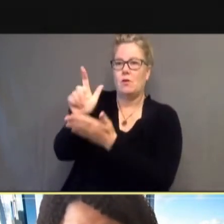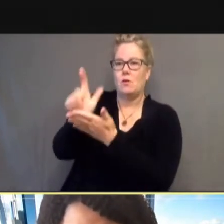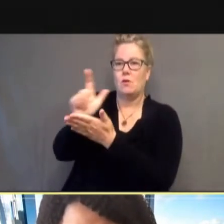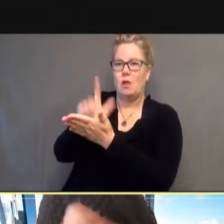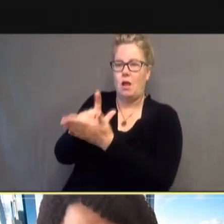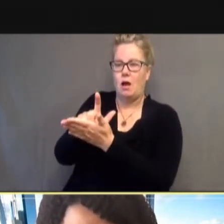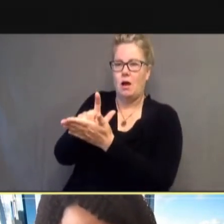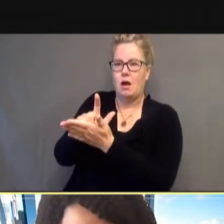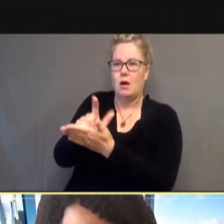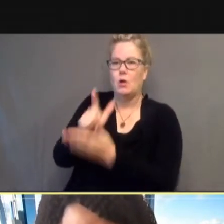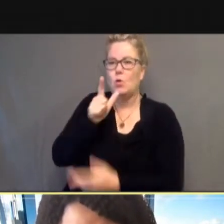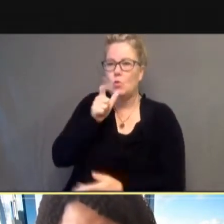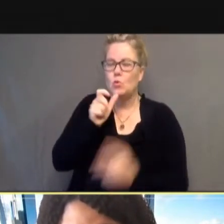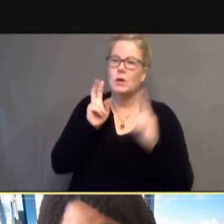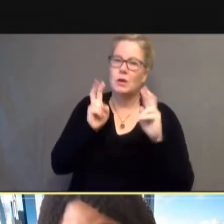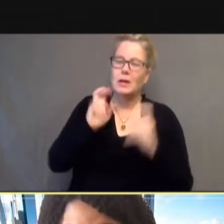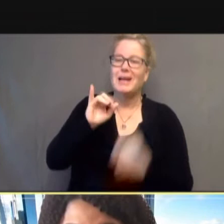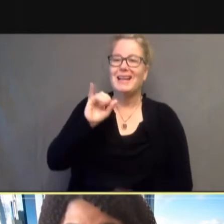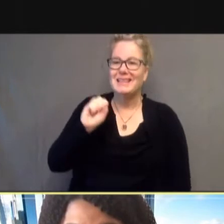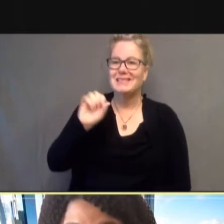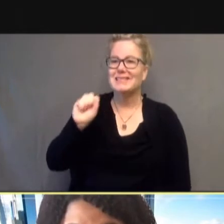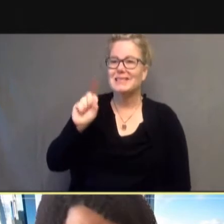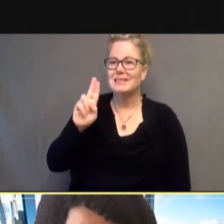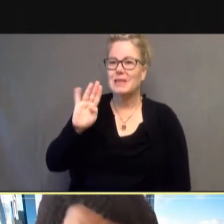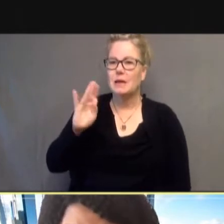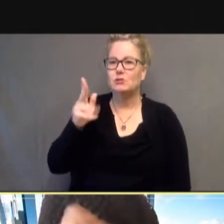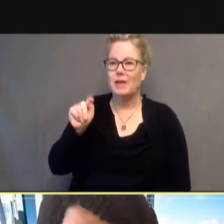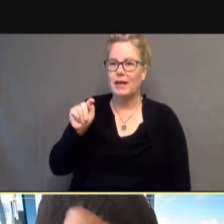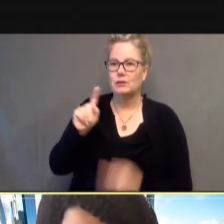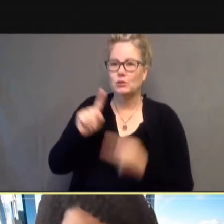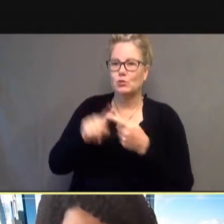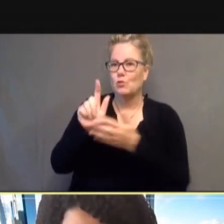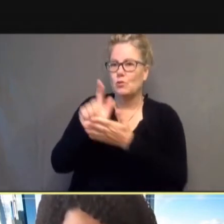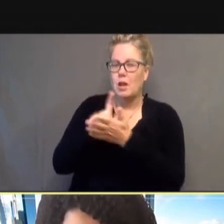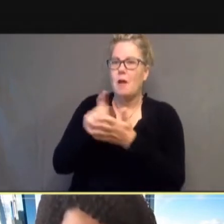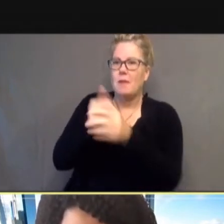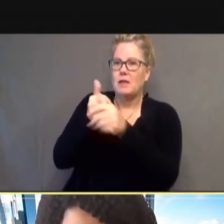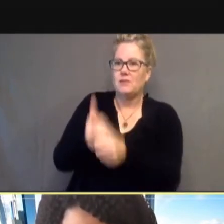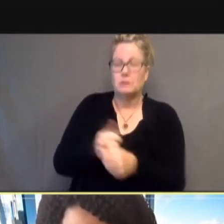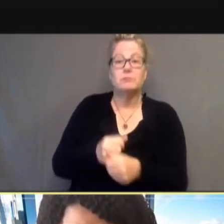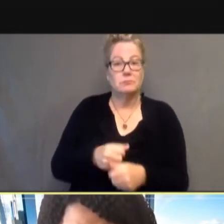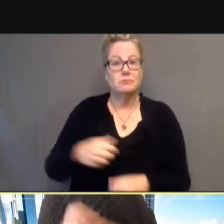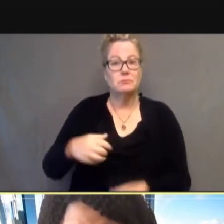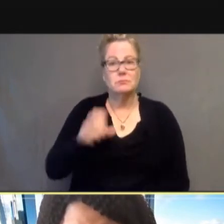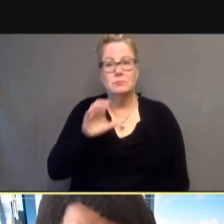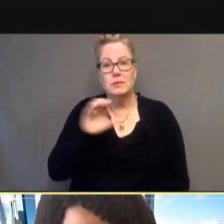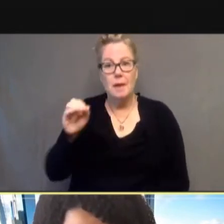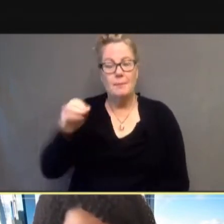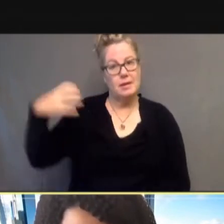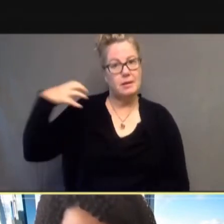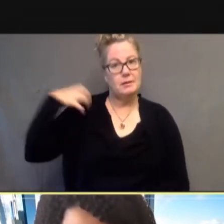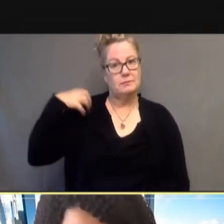who is subject to the law? Employers are subject to the disability laws. Schools are subject